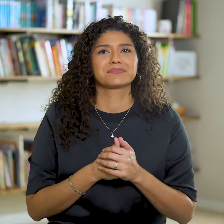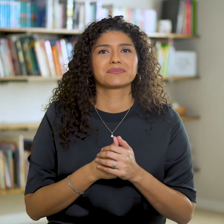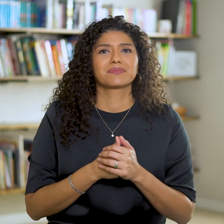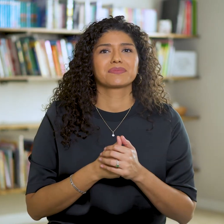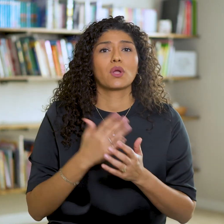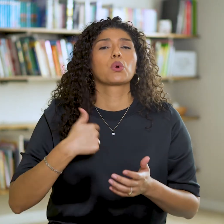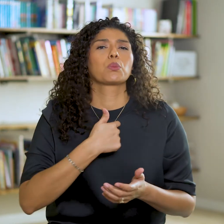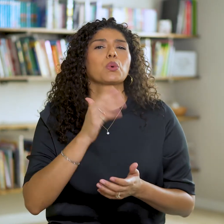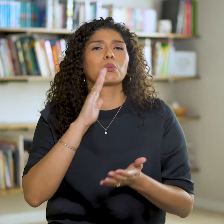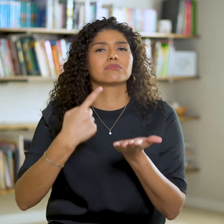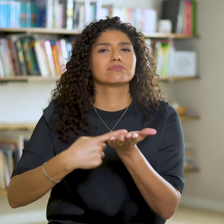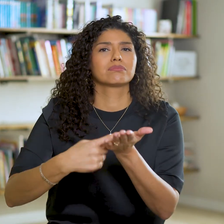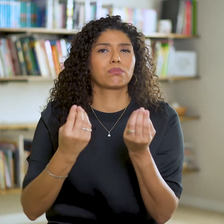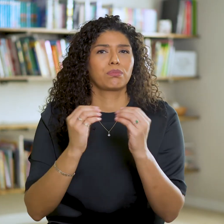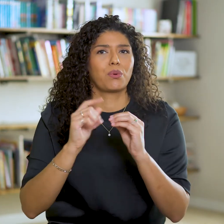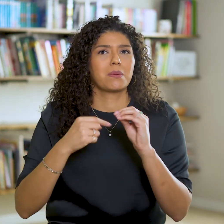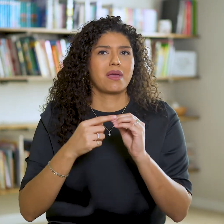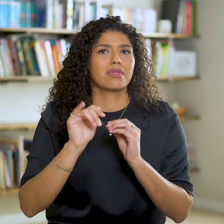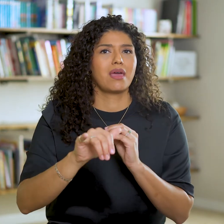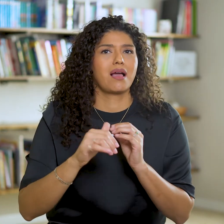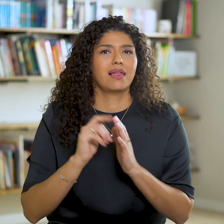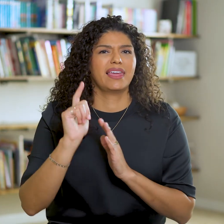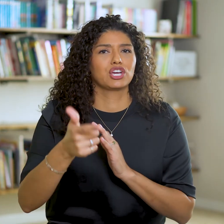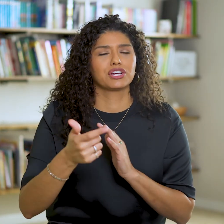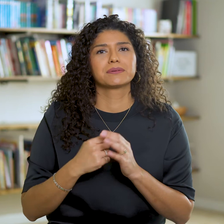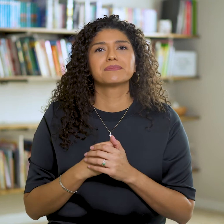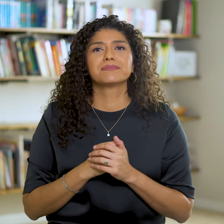We’ll cover this more in the days ahead.